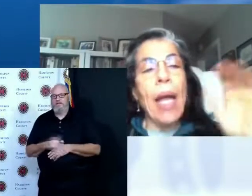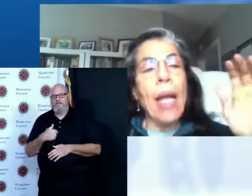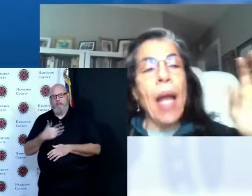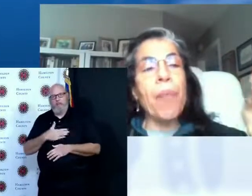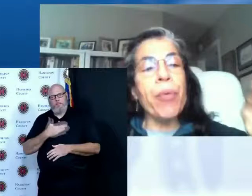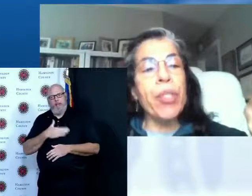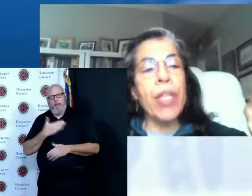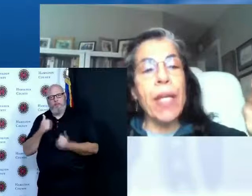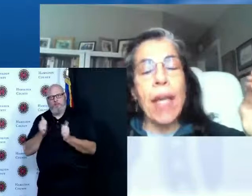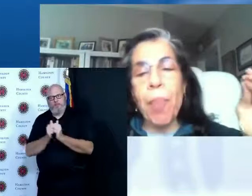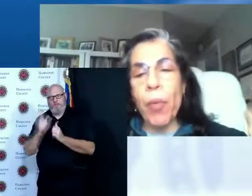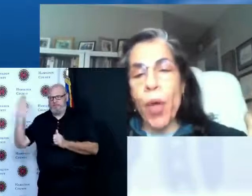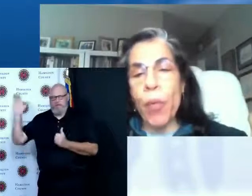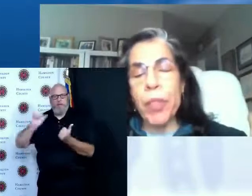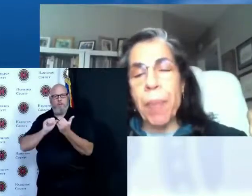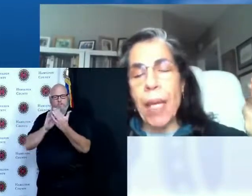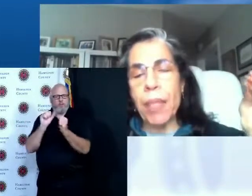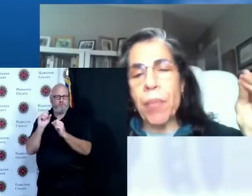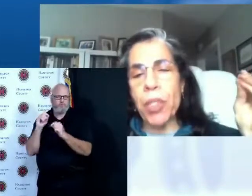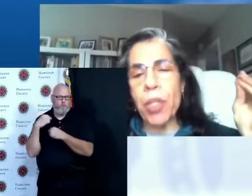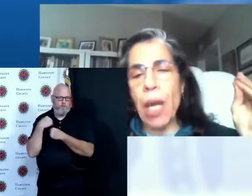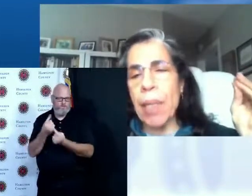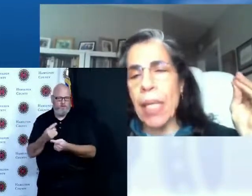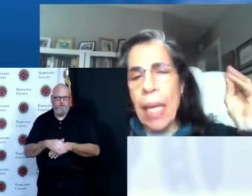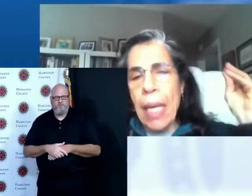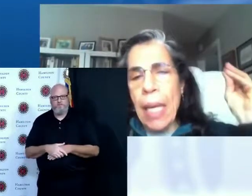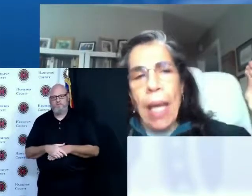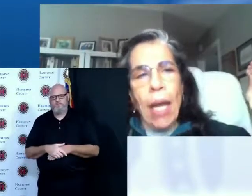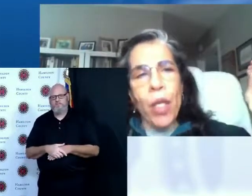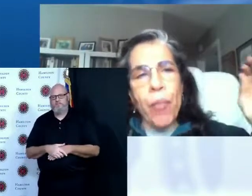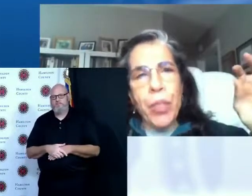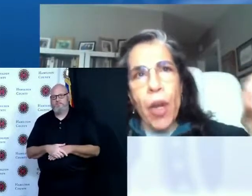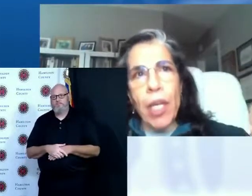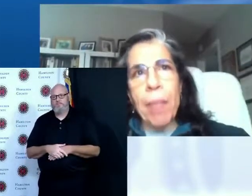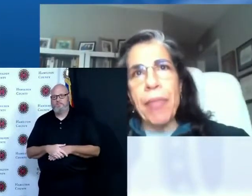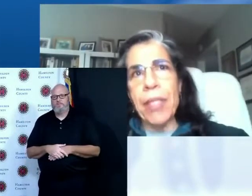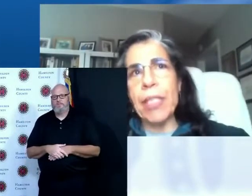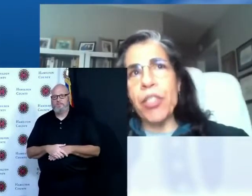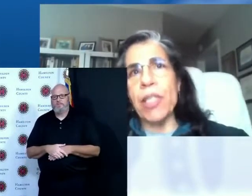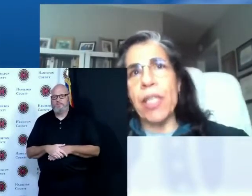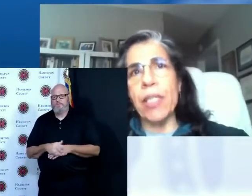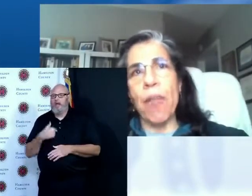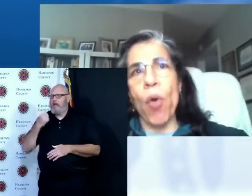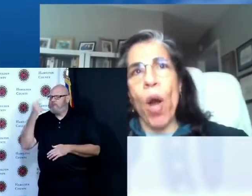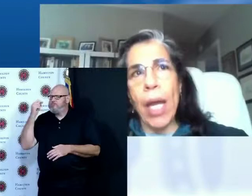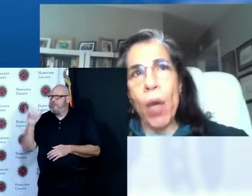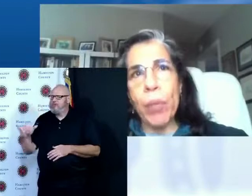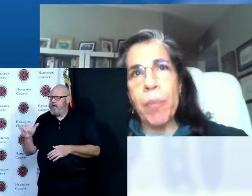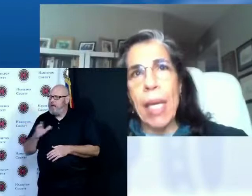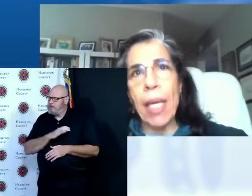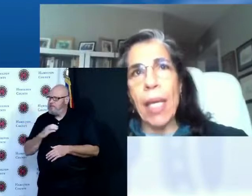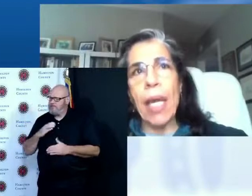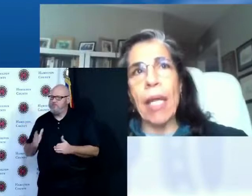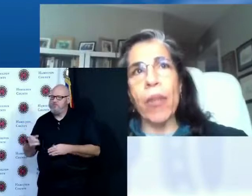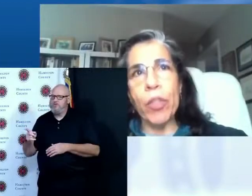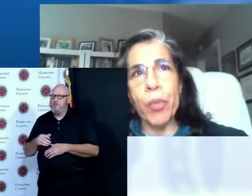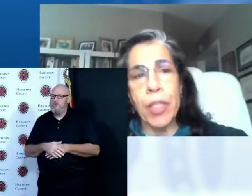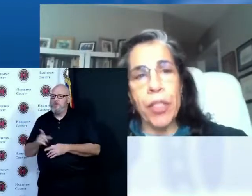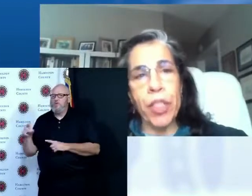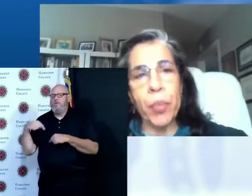I appreciate that but with all respect Commissioner I mean you've been talking about the decisions the state of Ohio was making and those decisions